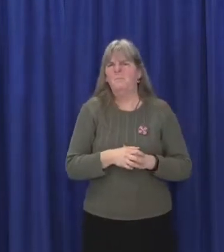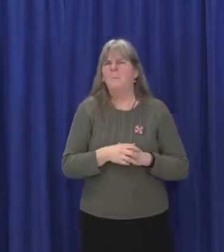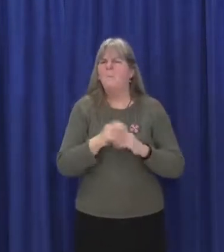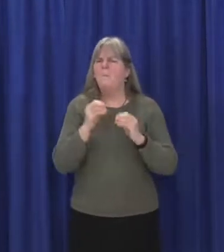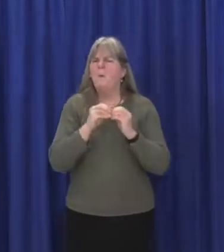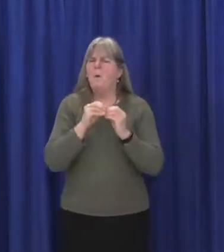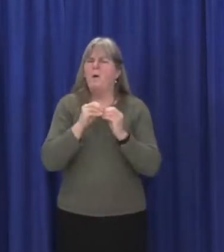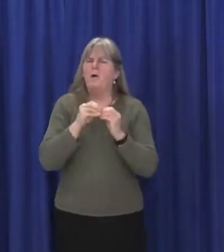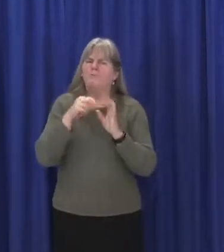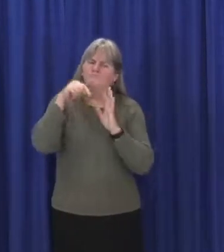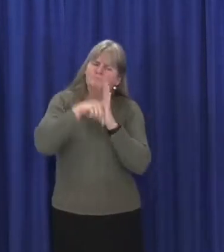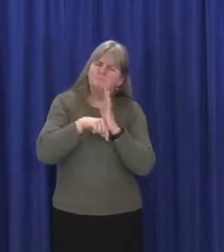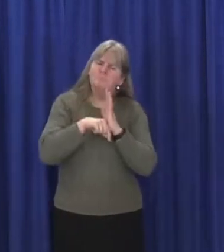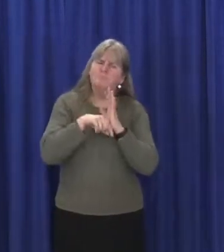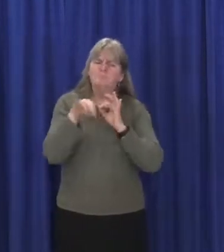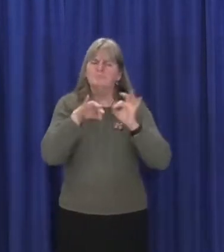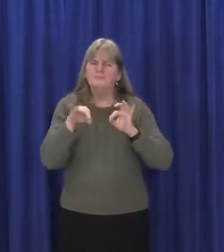system is available at